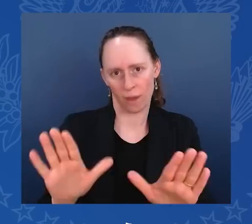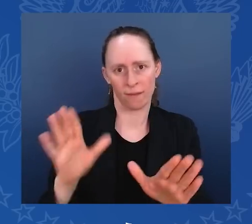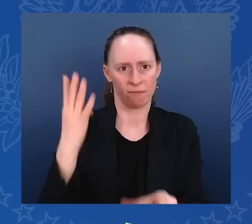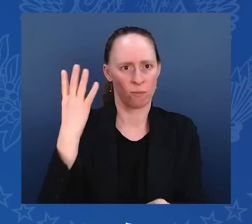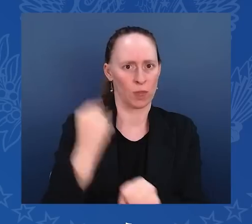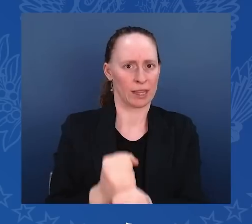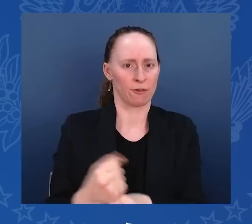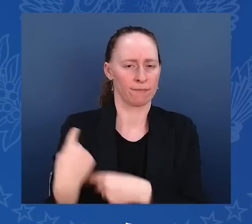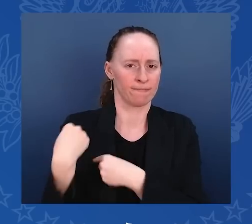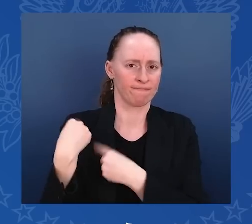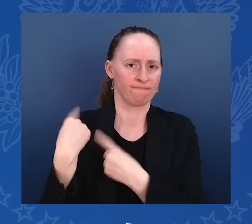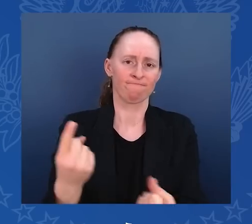That's a good word.